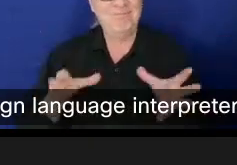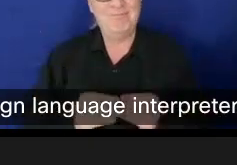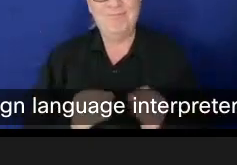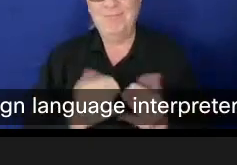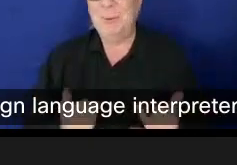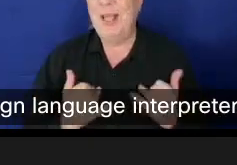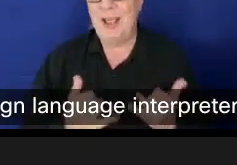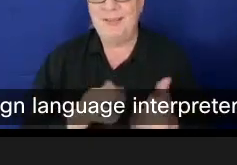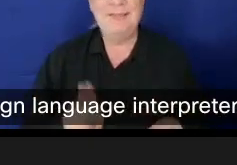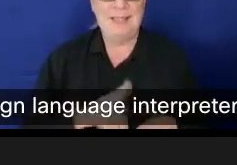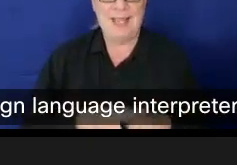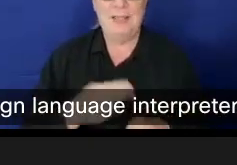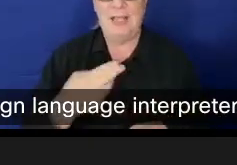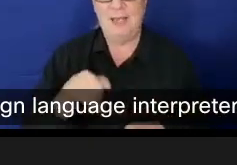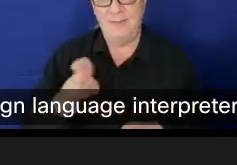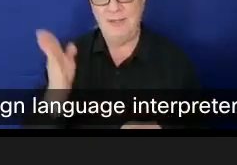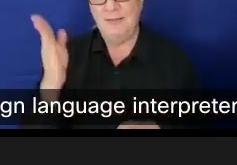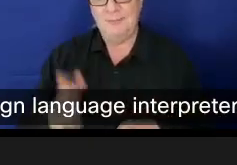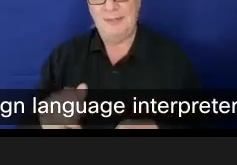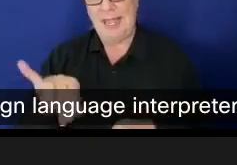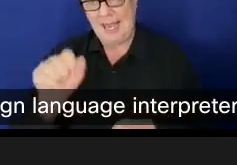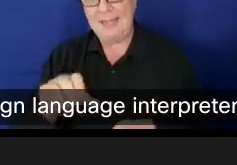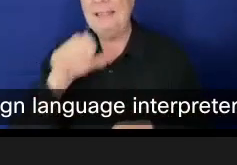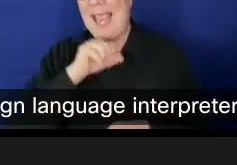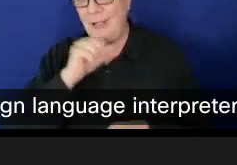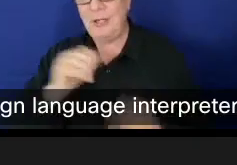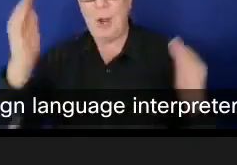the National HIV and Aging Awareness Day, which is always